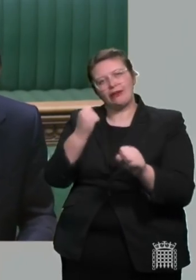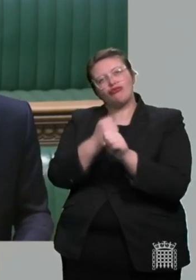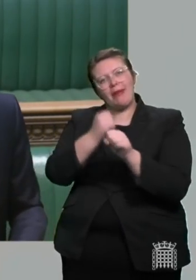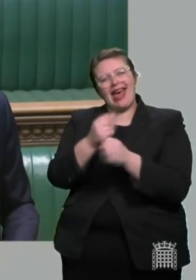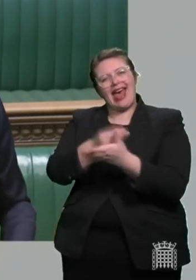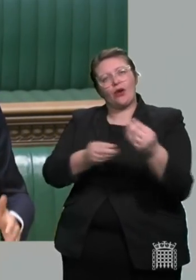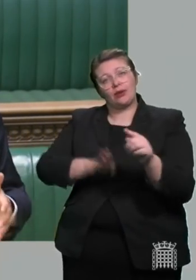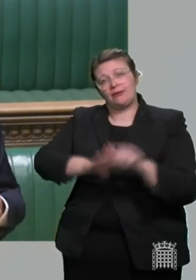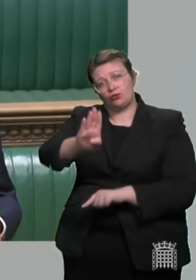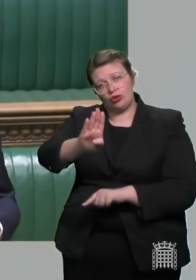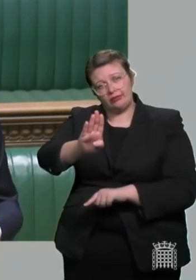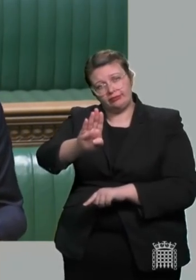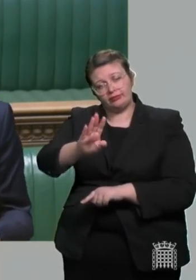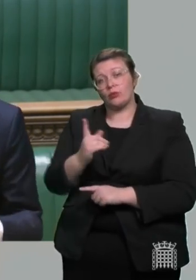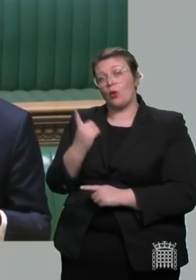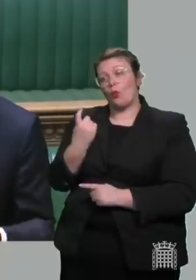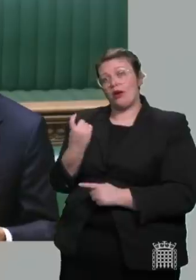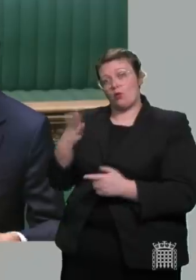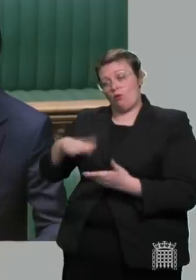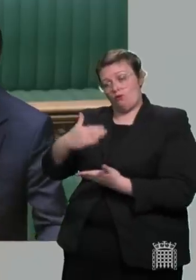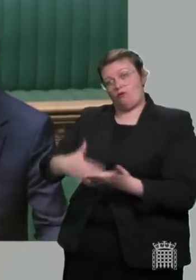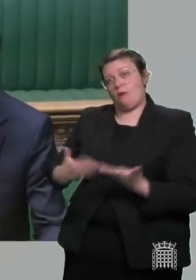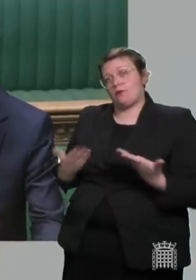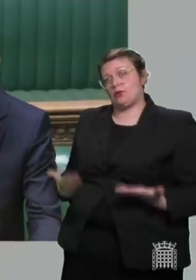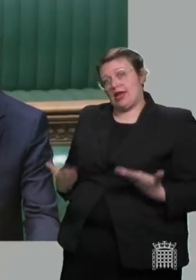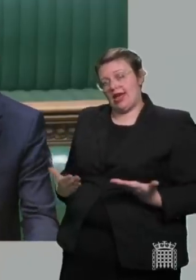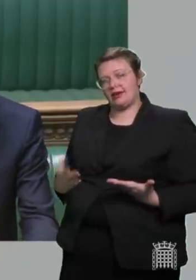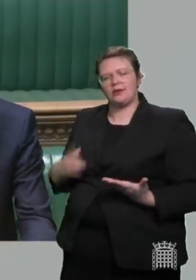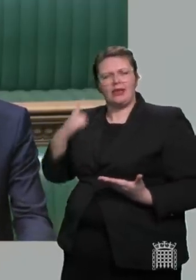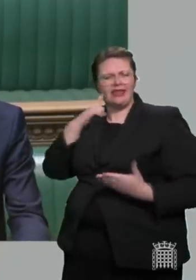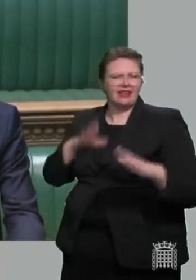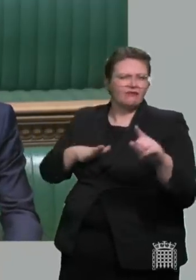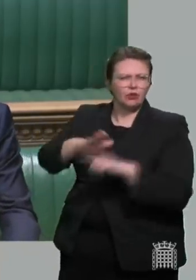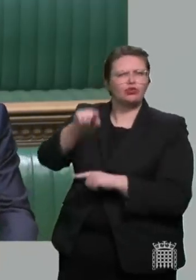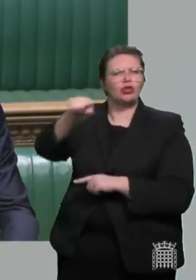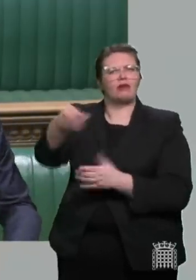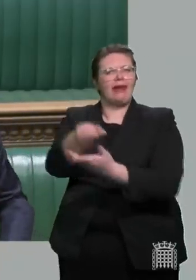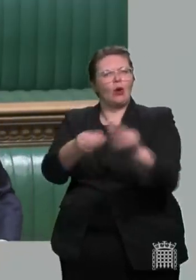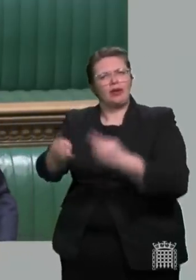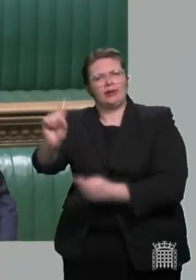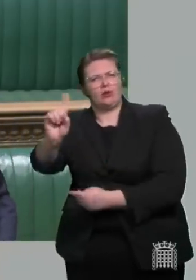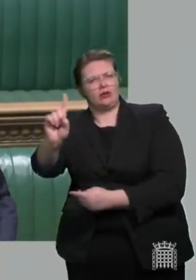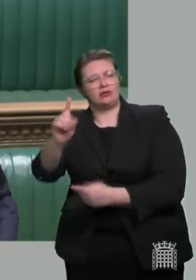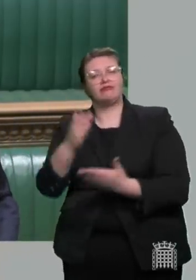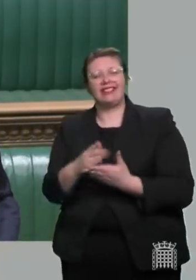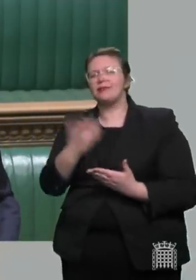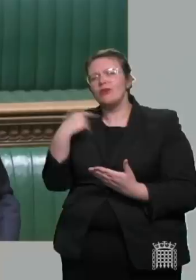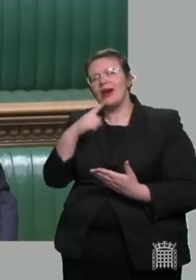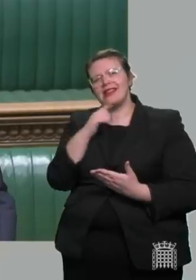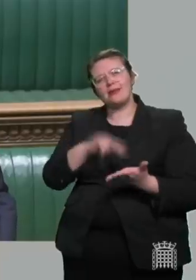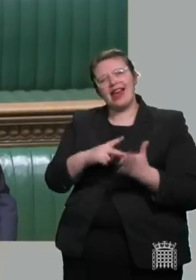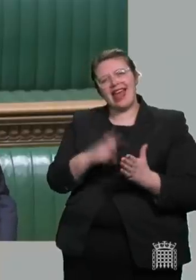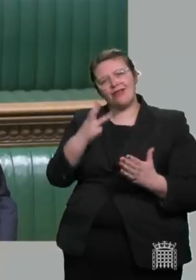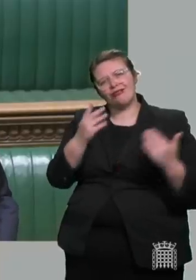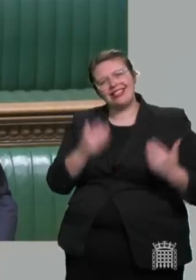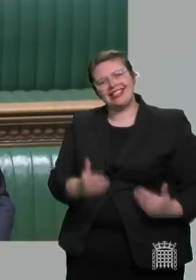it lays the foundations of our future economy—the third part of our plan. If we want a better future